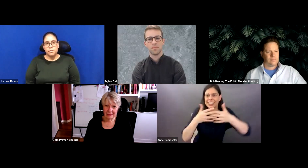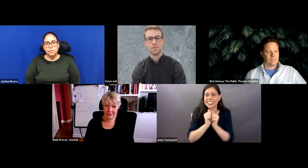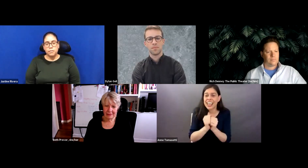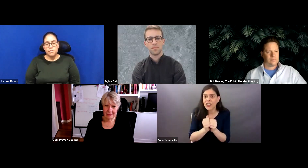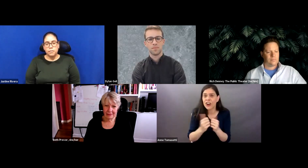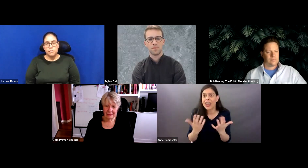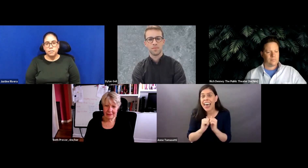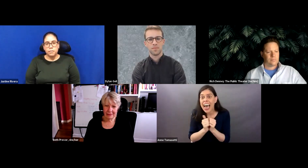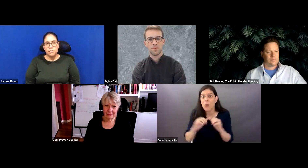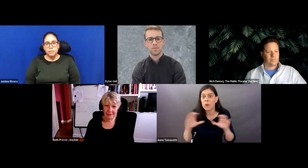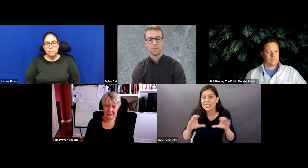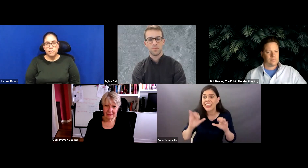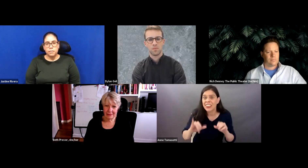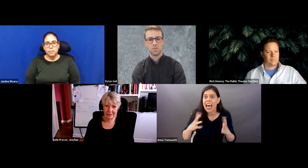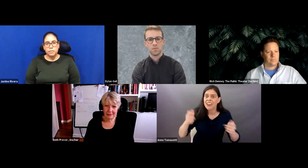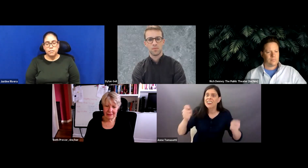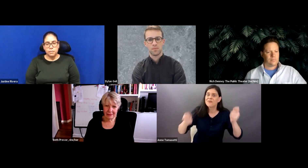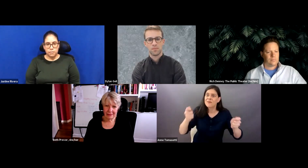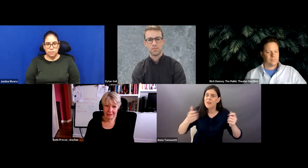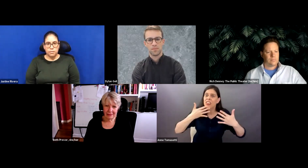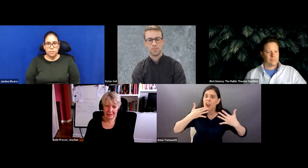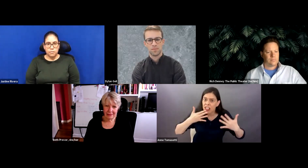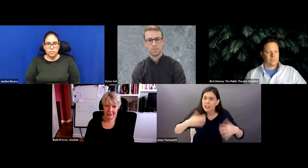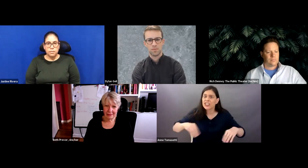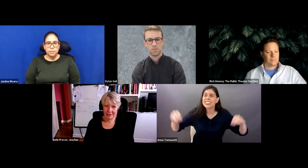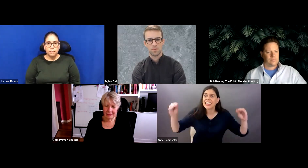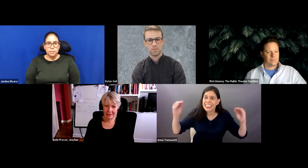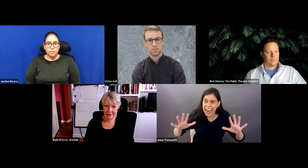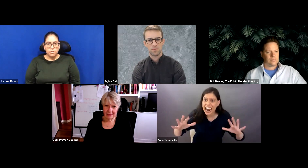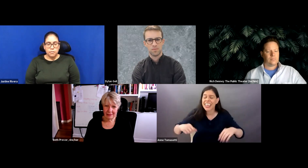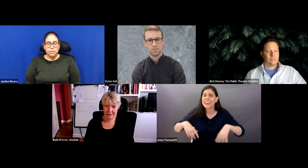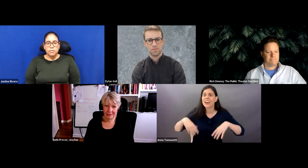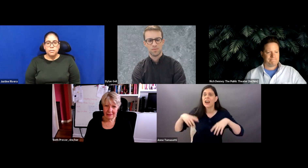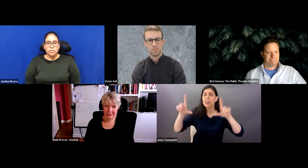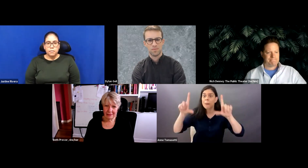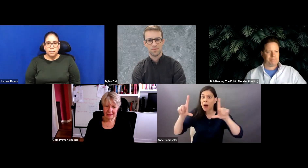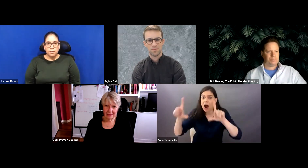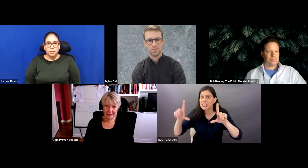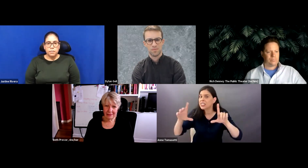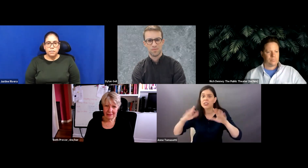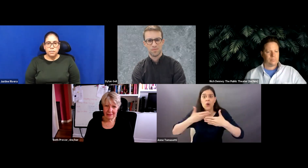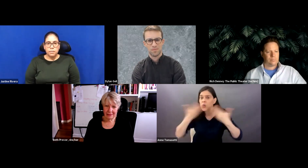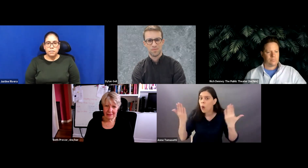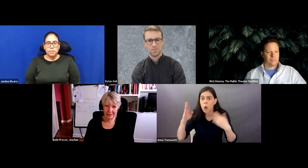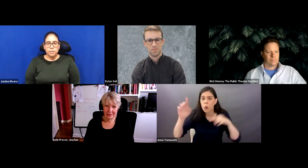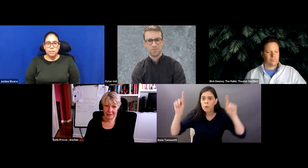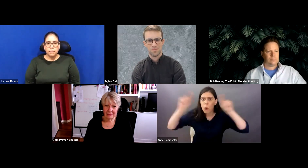wanted to have our artists be able to be creative and for all to flow together. So we really worked on the lighting, we